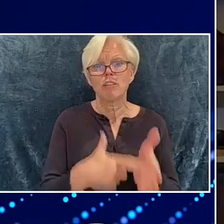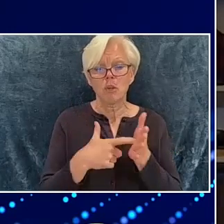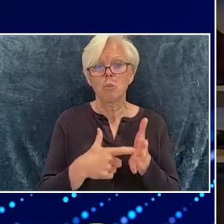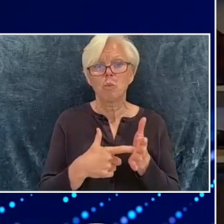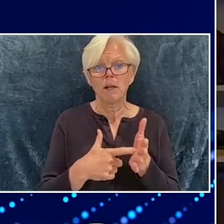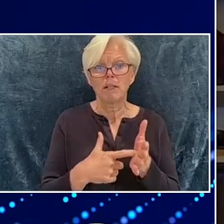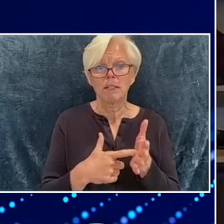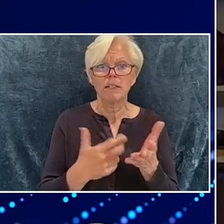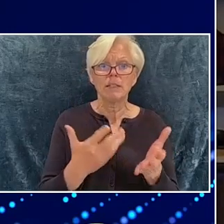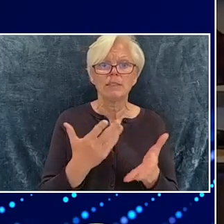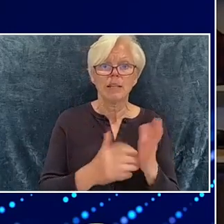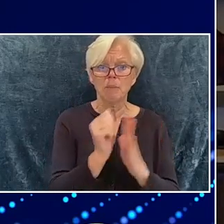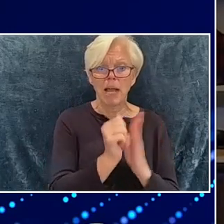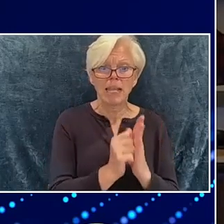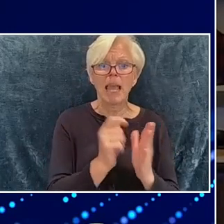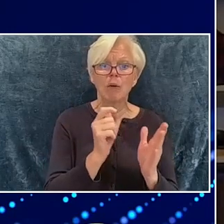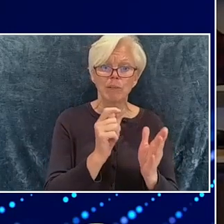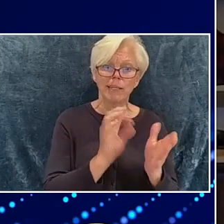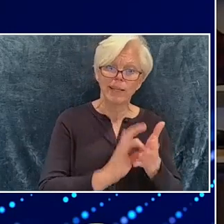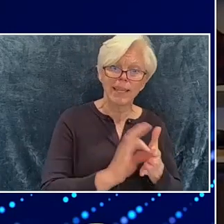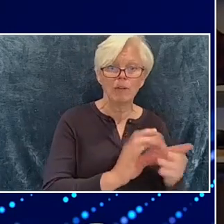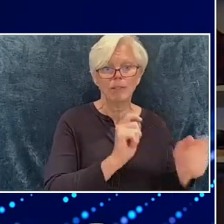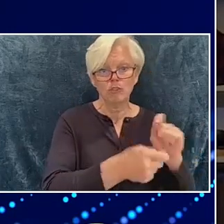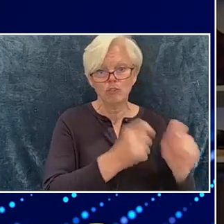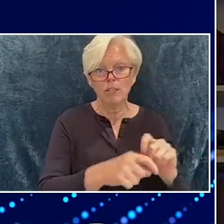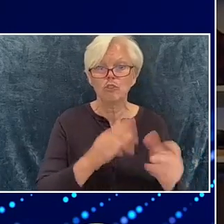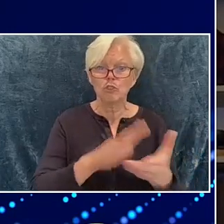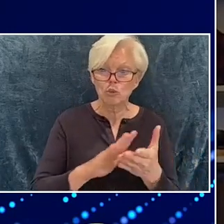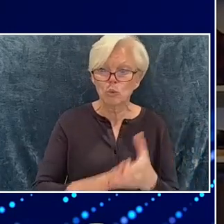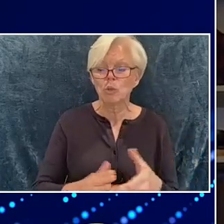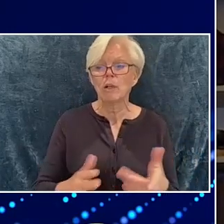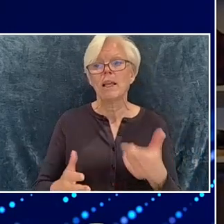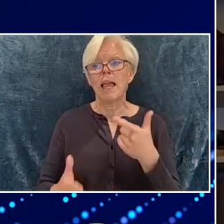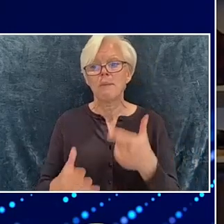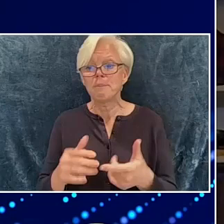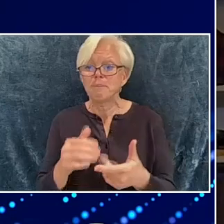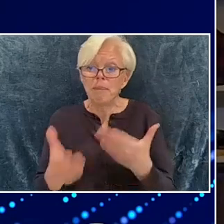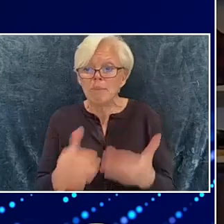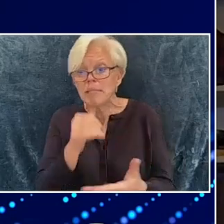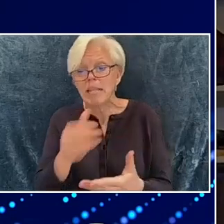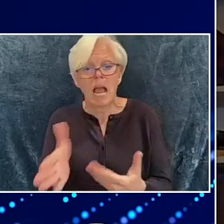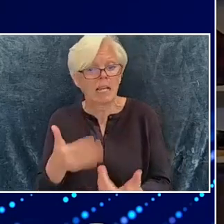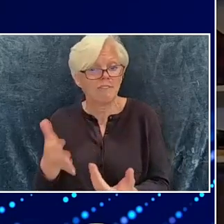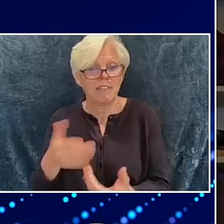It may present some inconvenience to institutions. But I, we see it as pretty